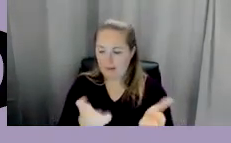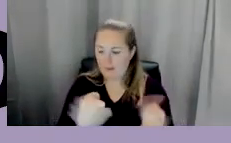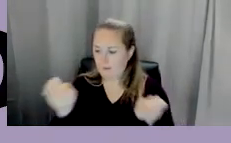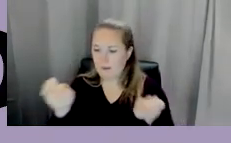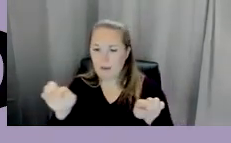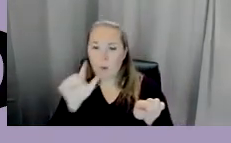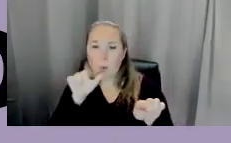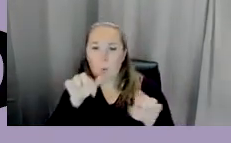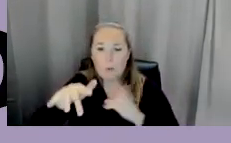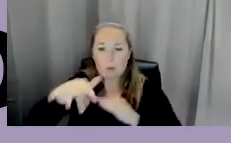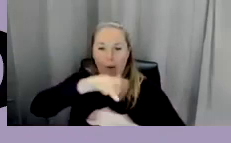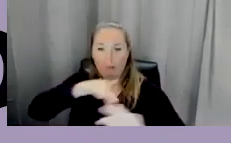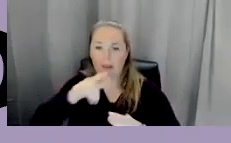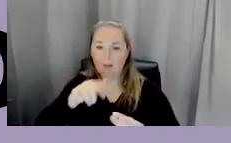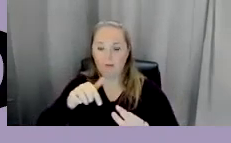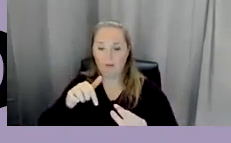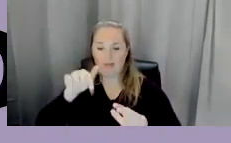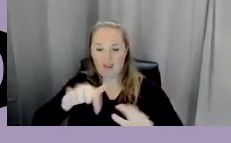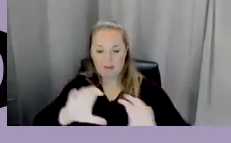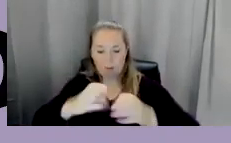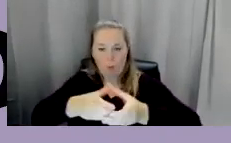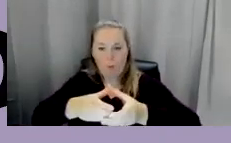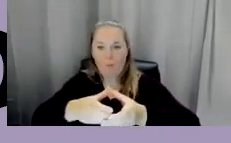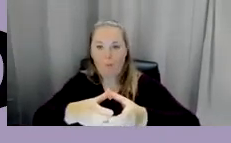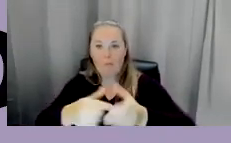TO PUT FORWARD PROPOSALS THAT ARE REFLECTIVE OF THE